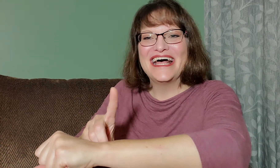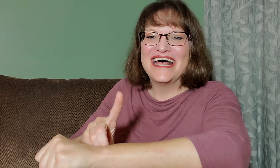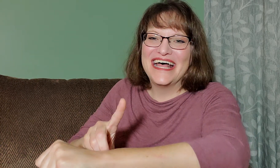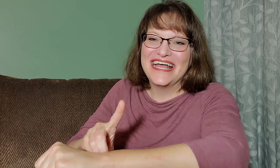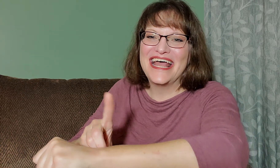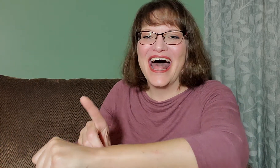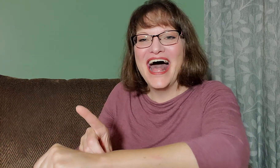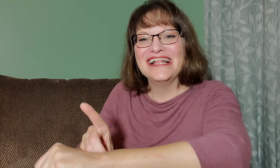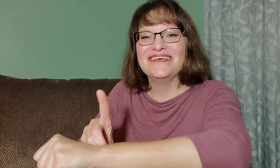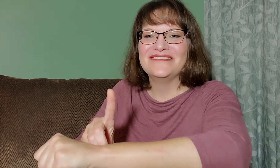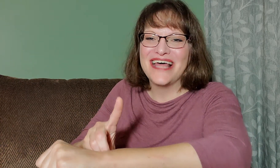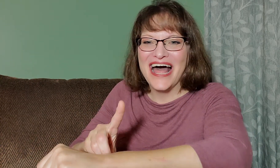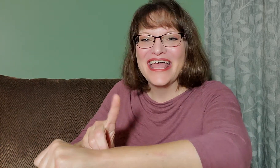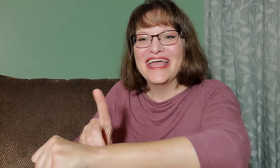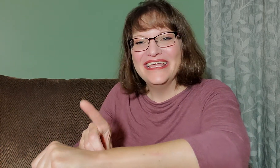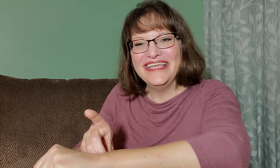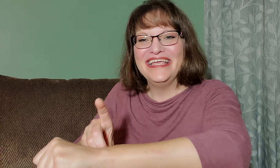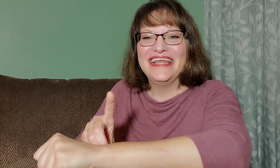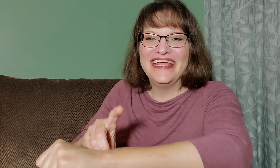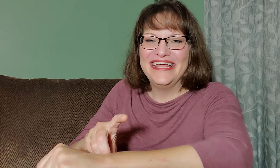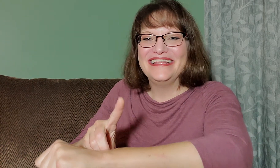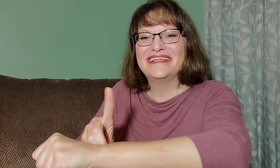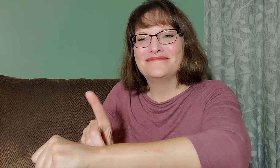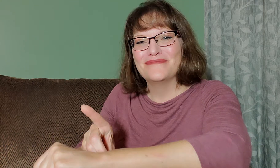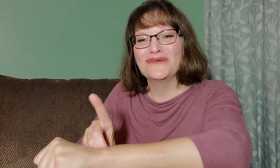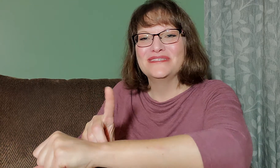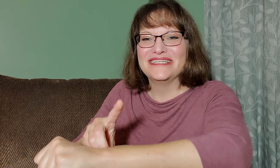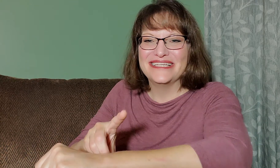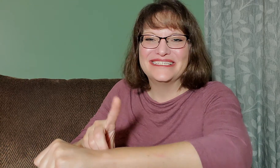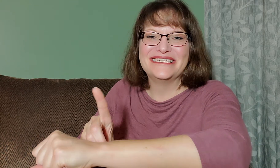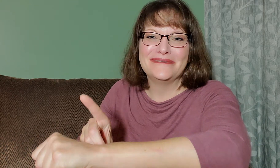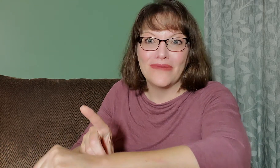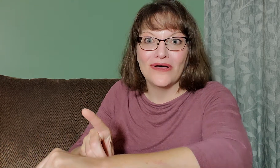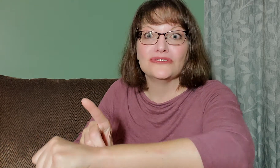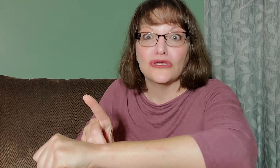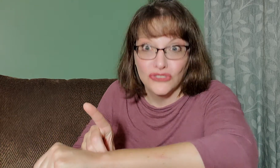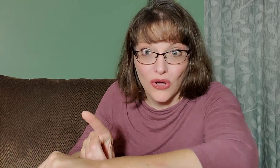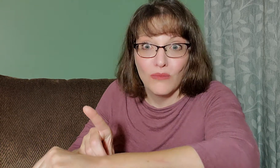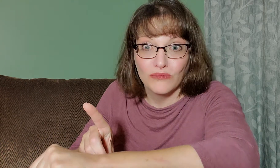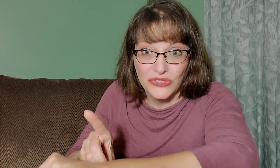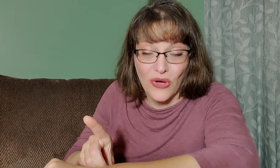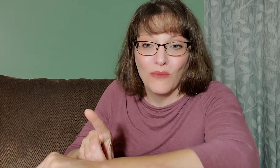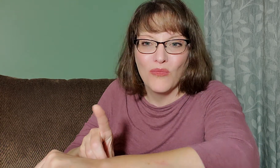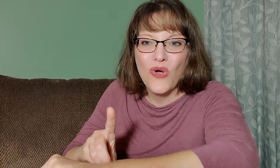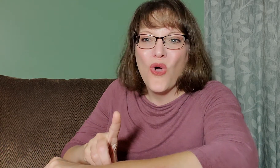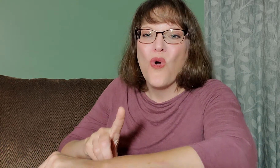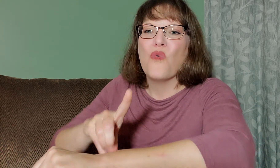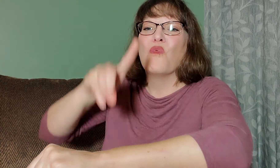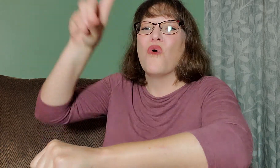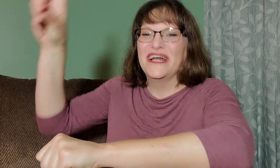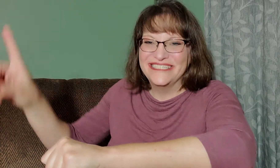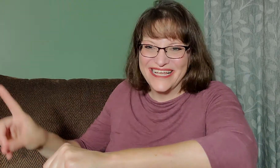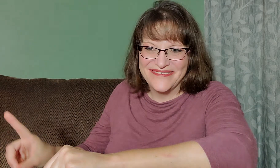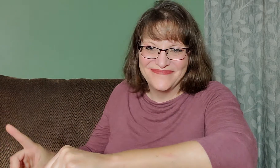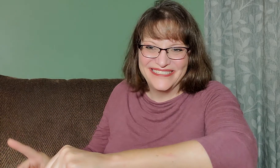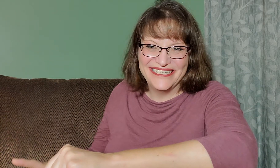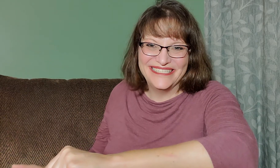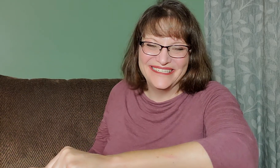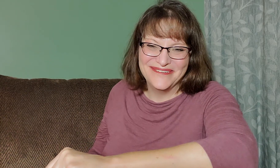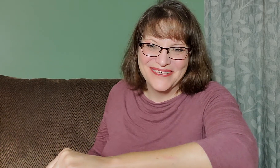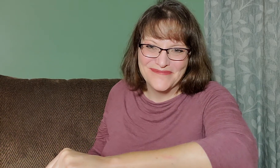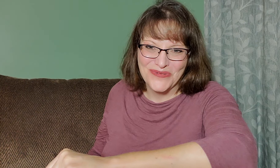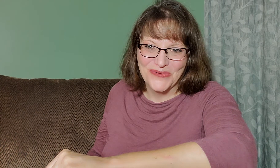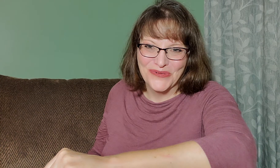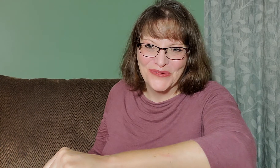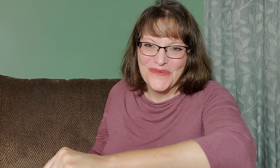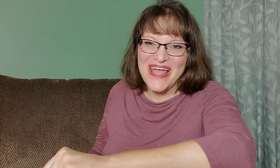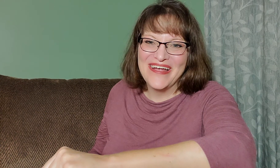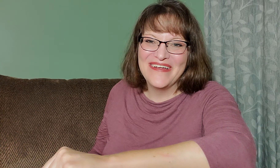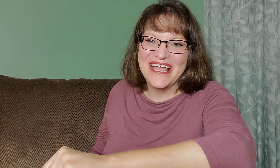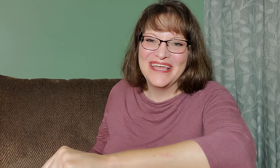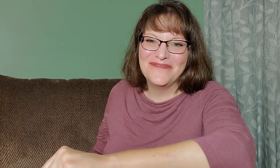a hollow log, eating the most delicious bugs. Yum yum! 1 jumped into the pool, where it